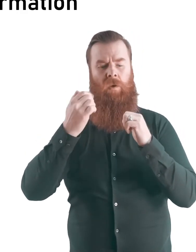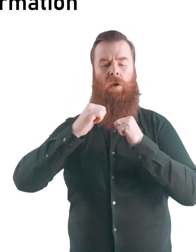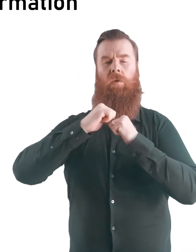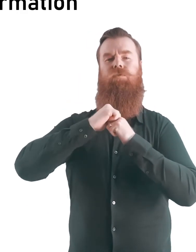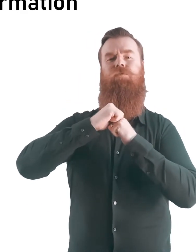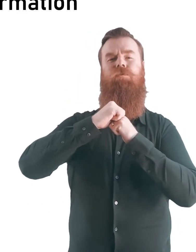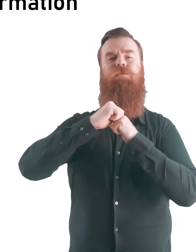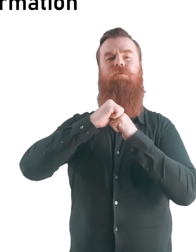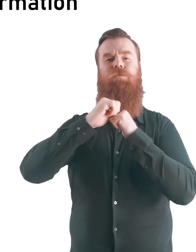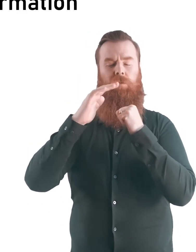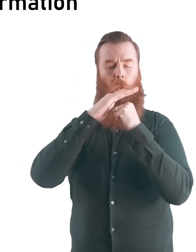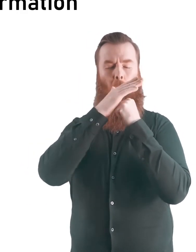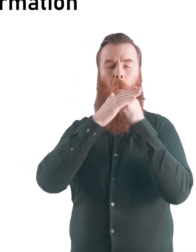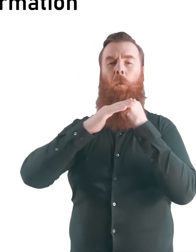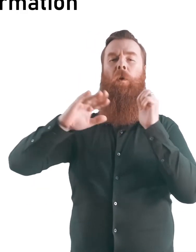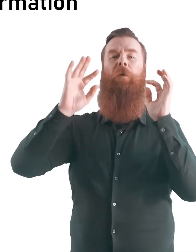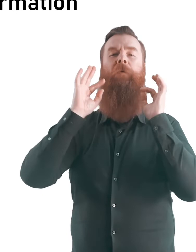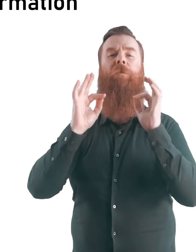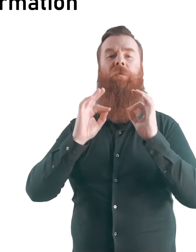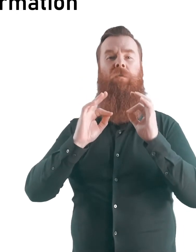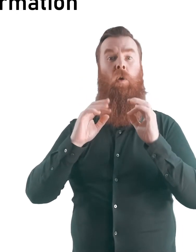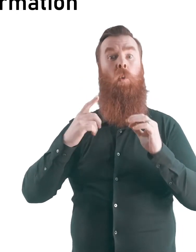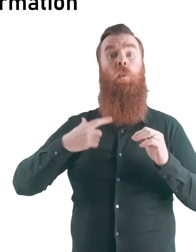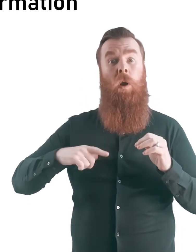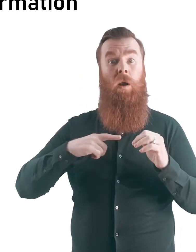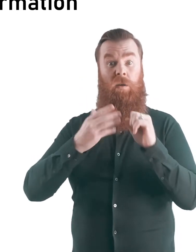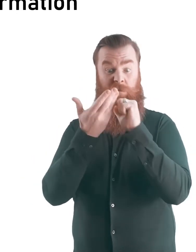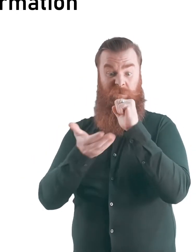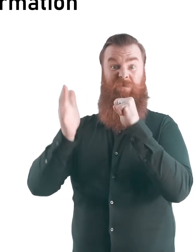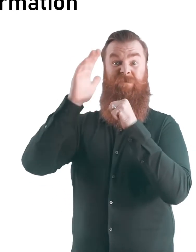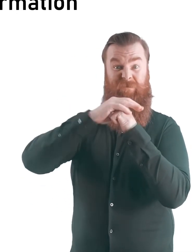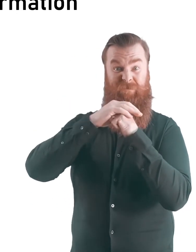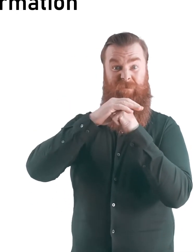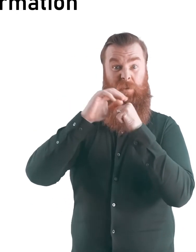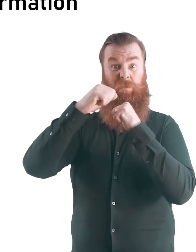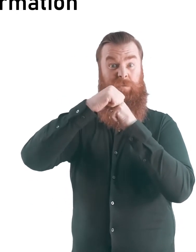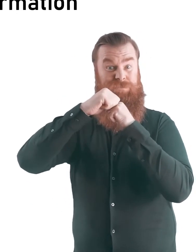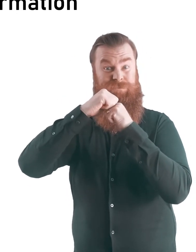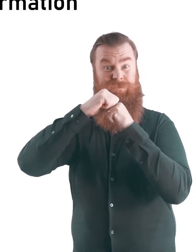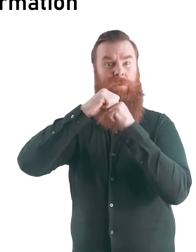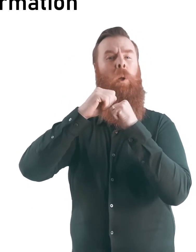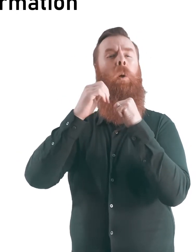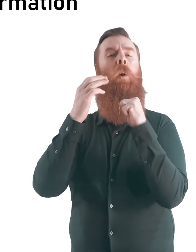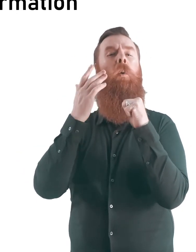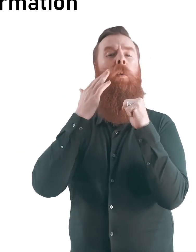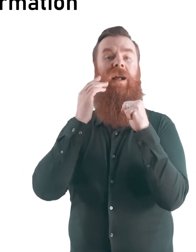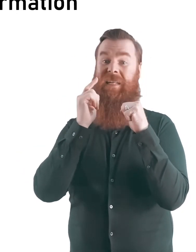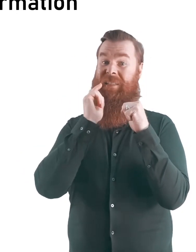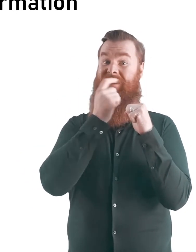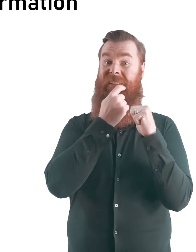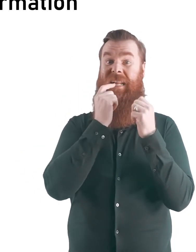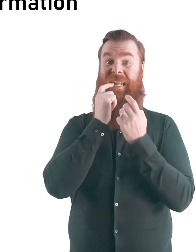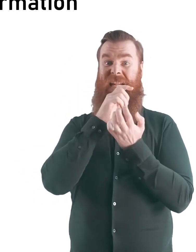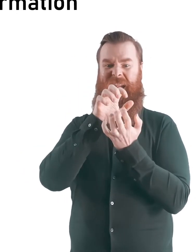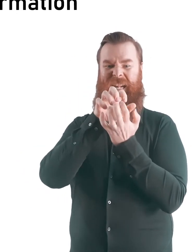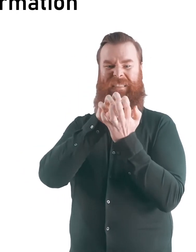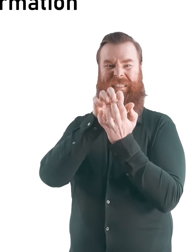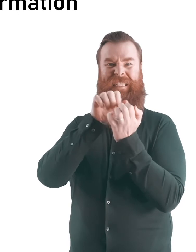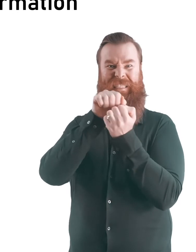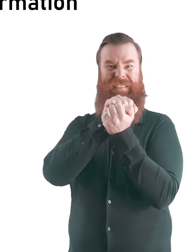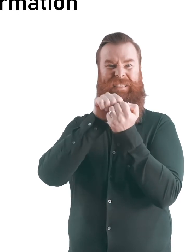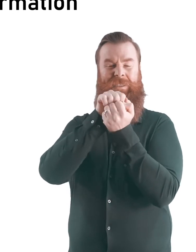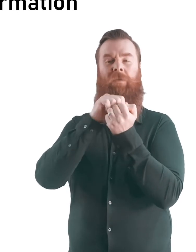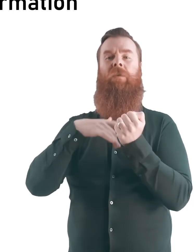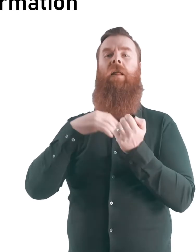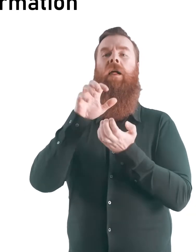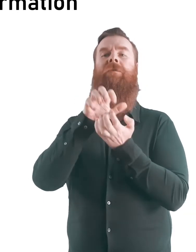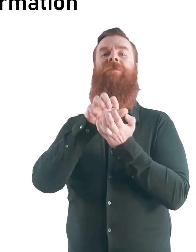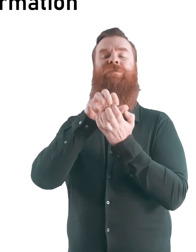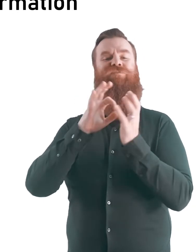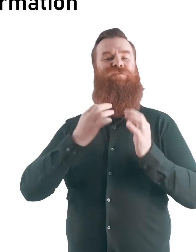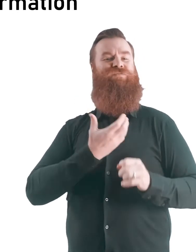The filling is polished to make it smooth for your tongue to touch and comfortable when you bite together.